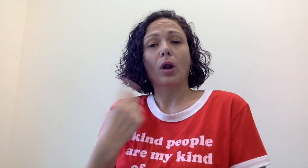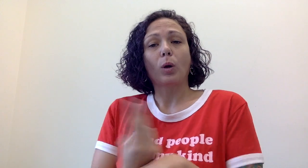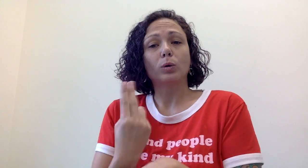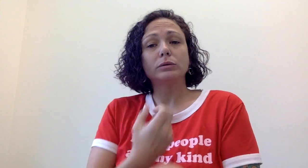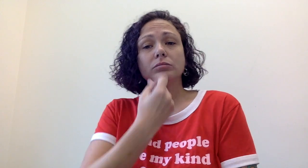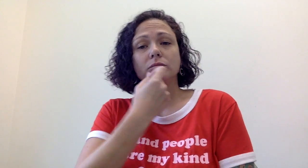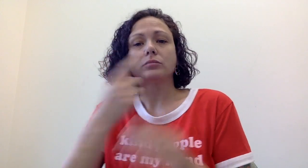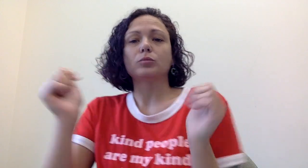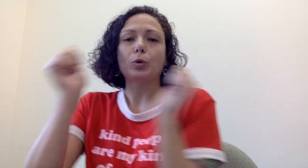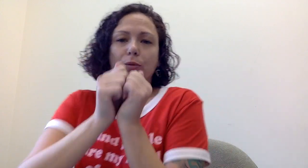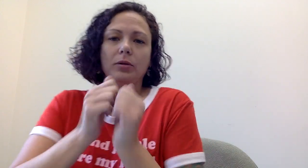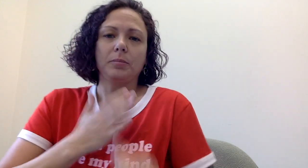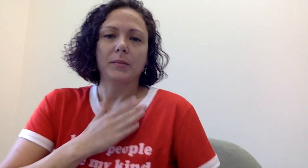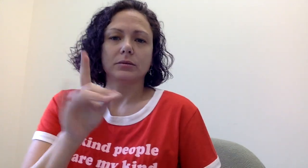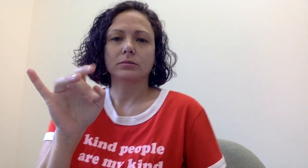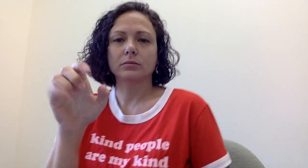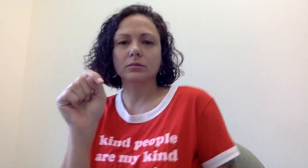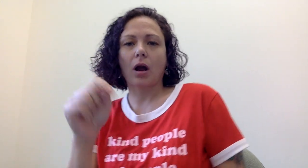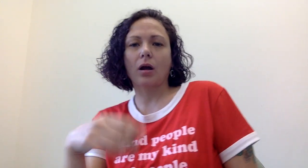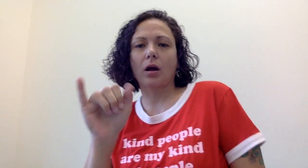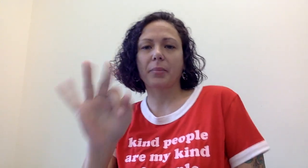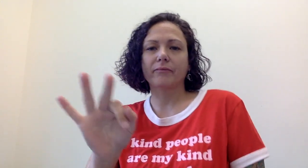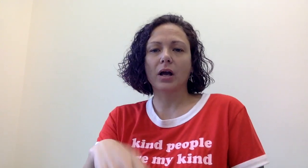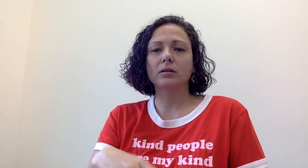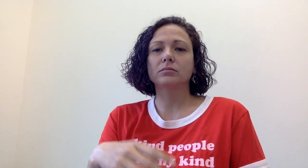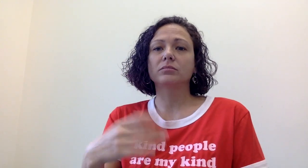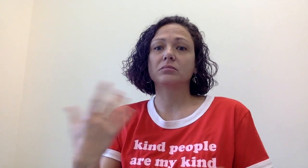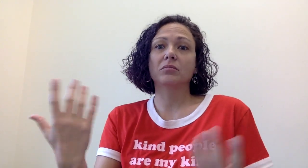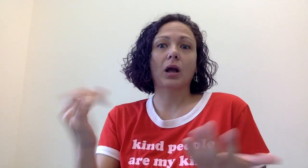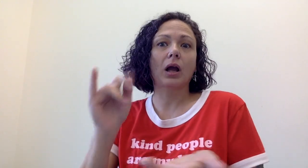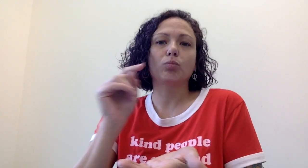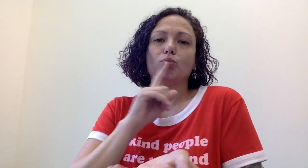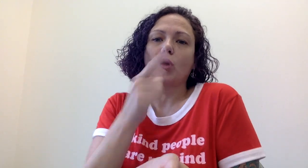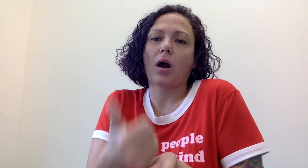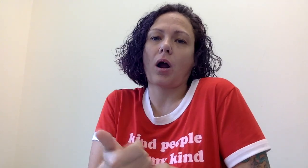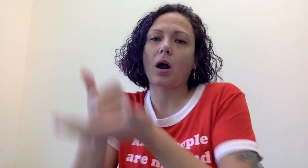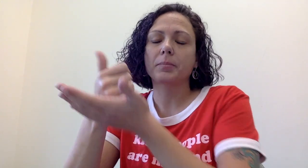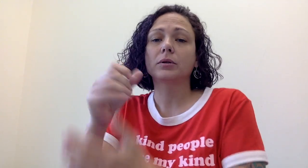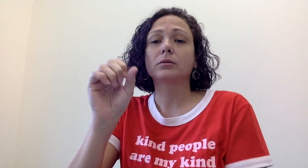I've been taking 5-HTP with my IF diet and I feel like it really helped.